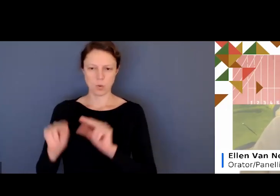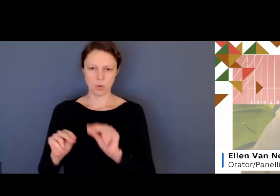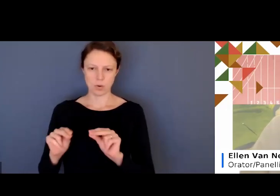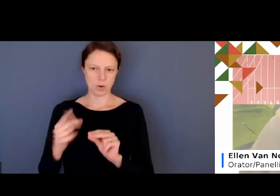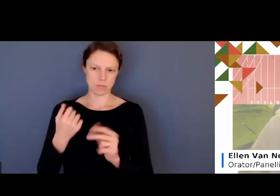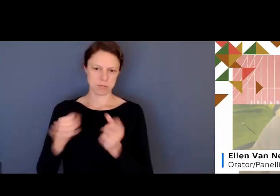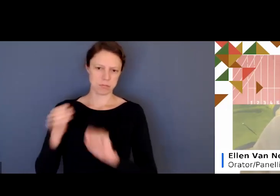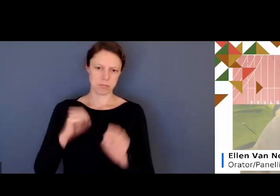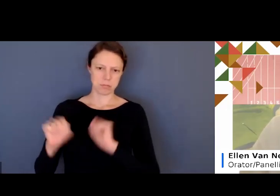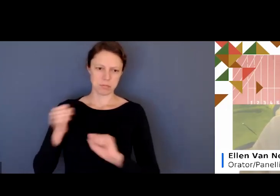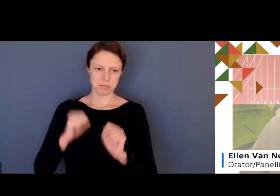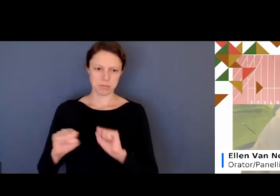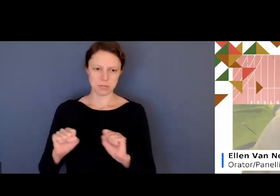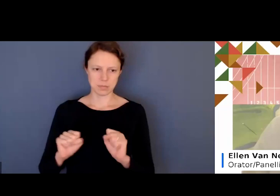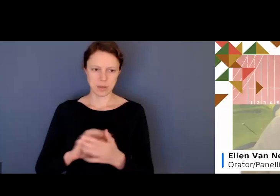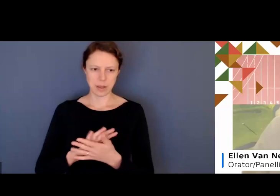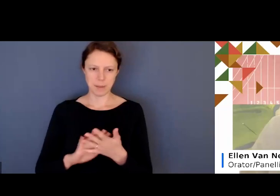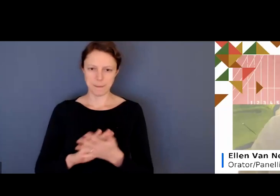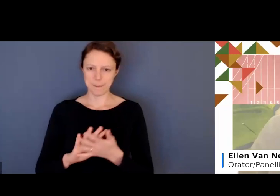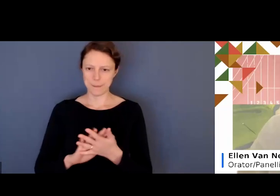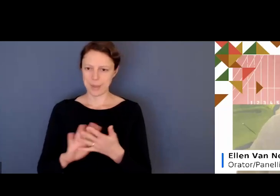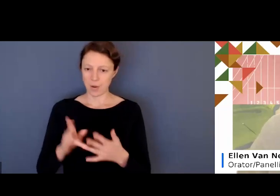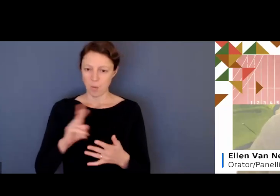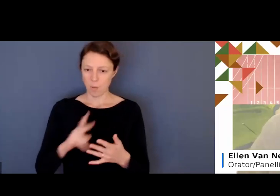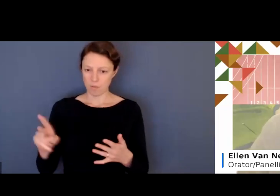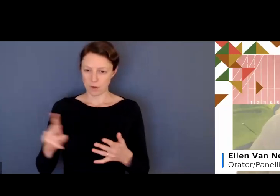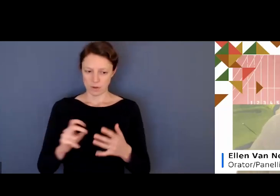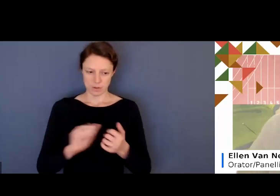Often structures in sport defend perpetrators of racism